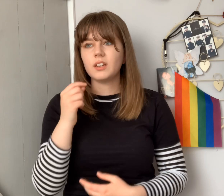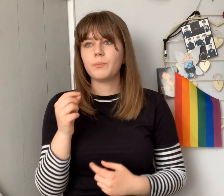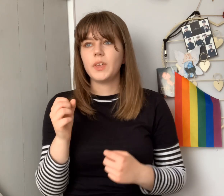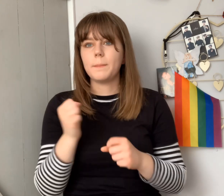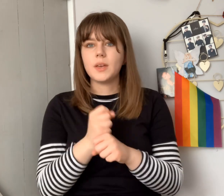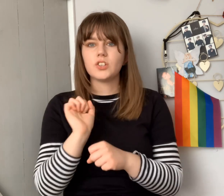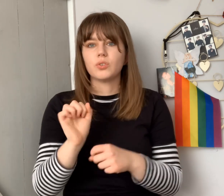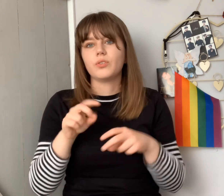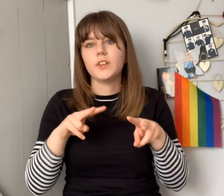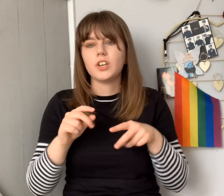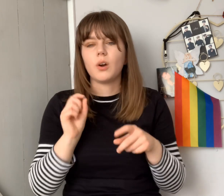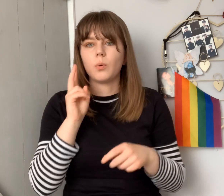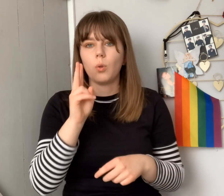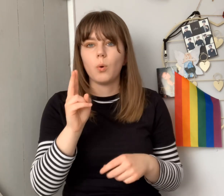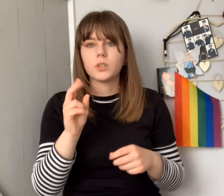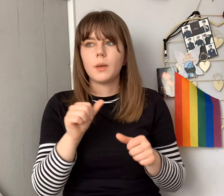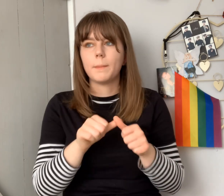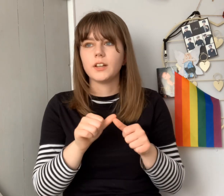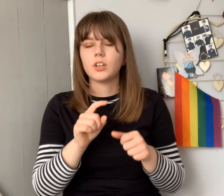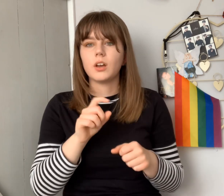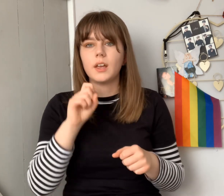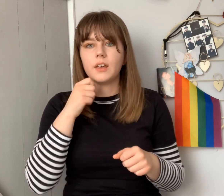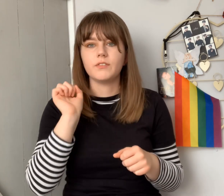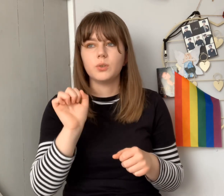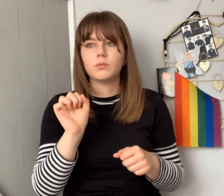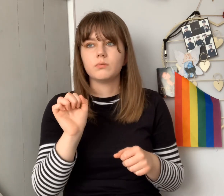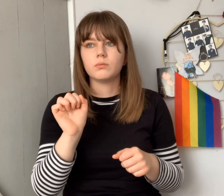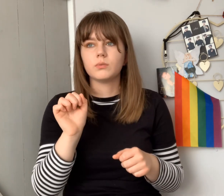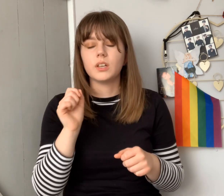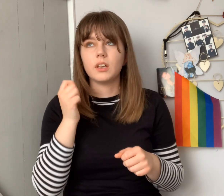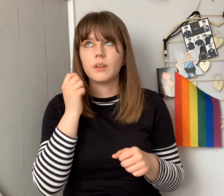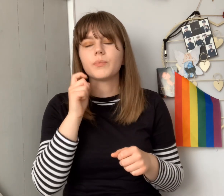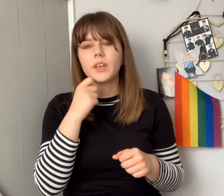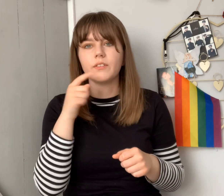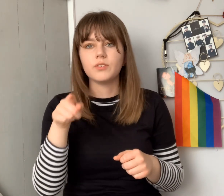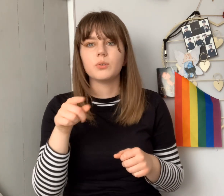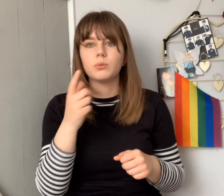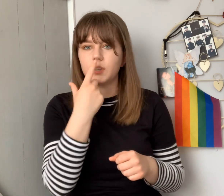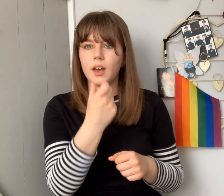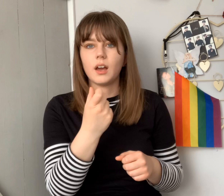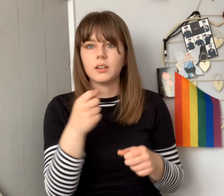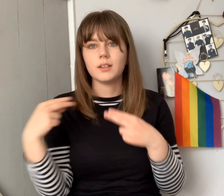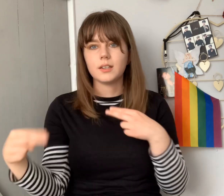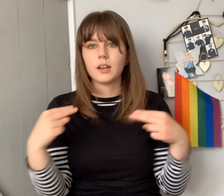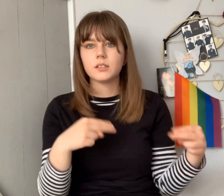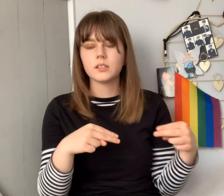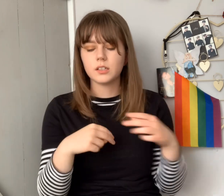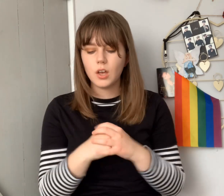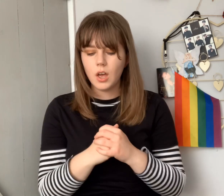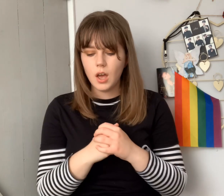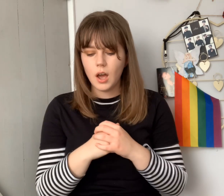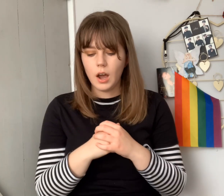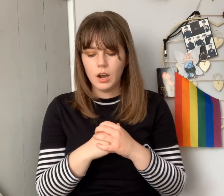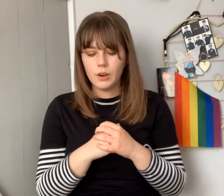I think it makes your video look better if you can dance